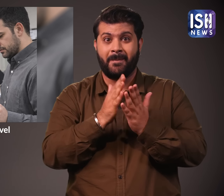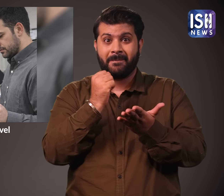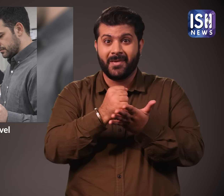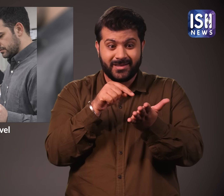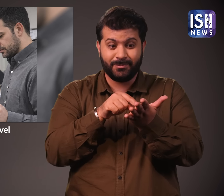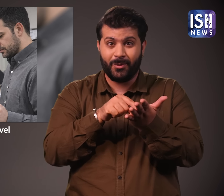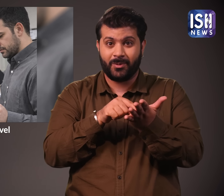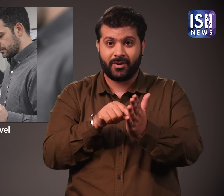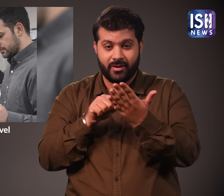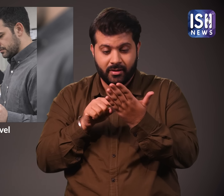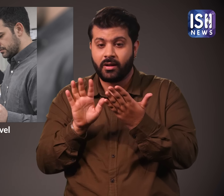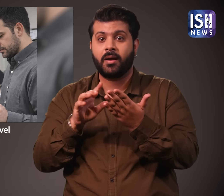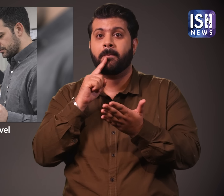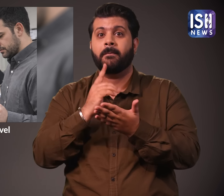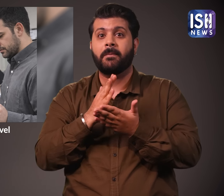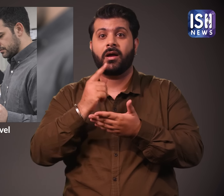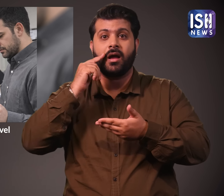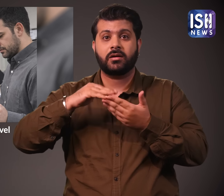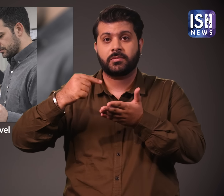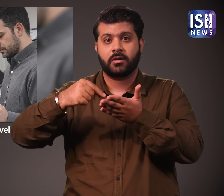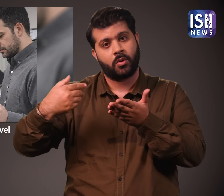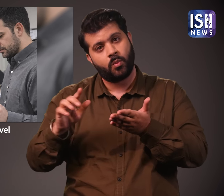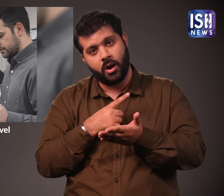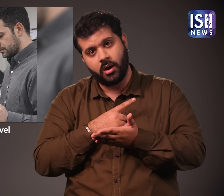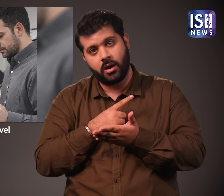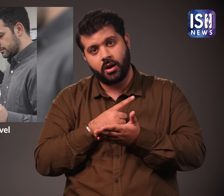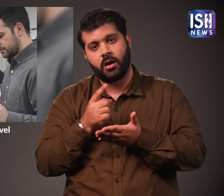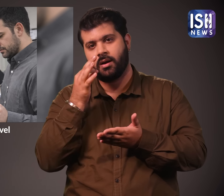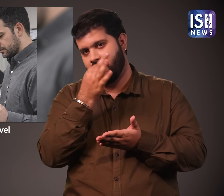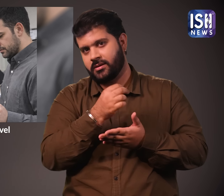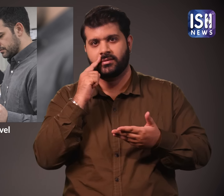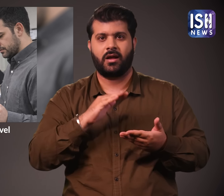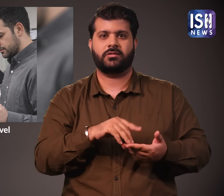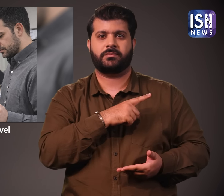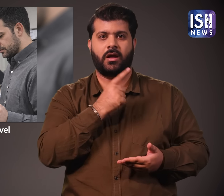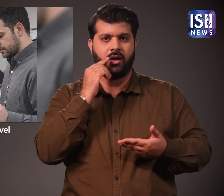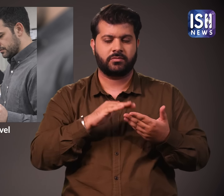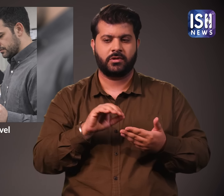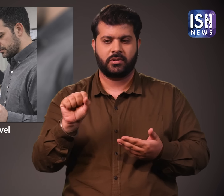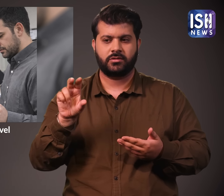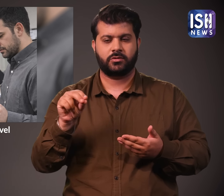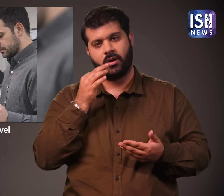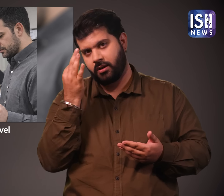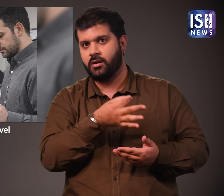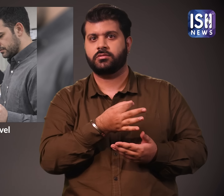Even if they have a passport, they need their husband’s permission to leave the country.